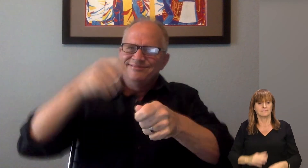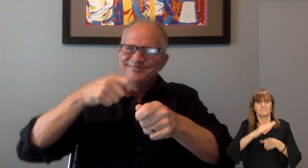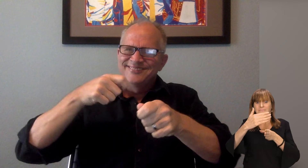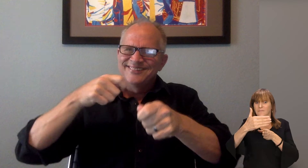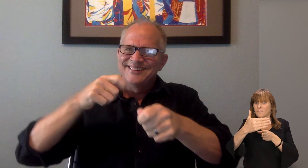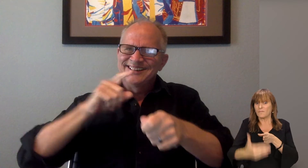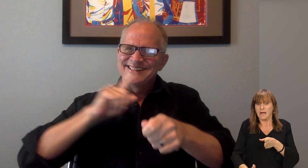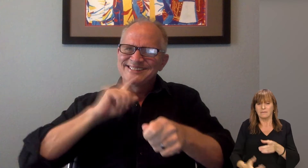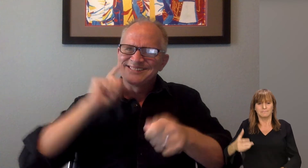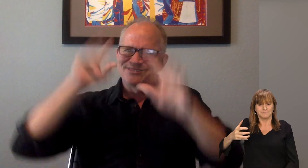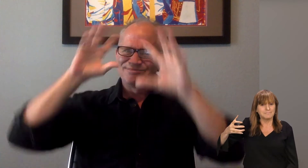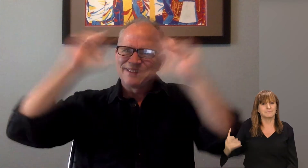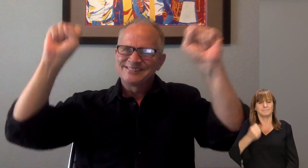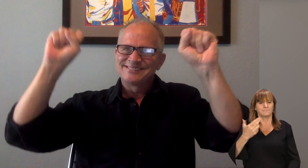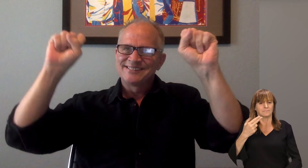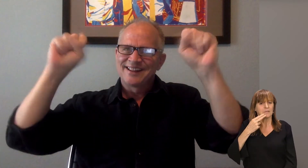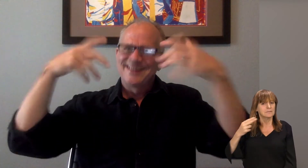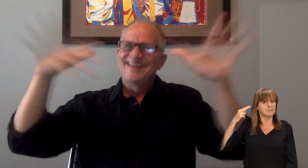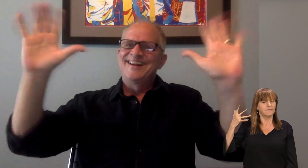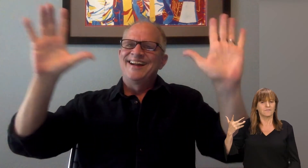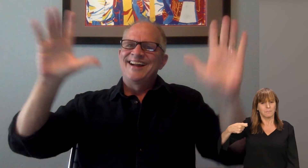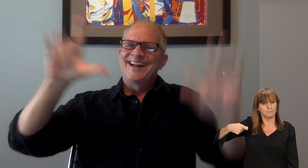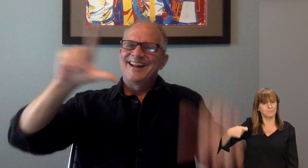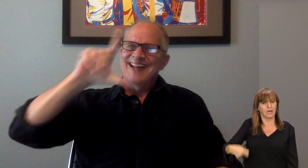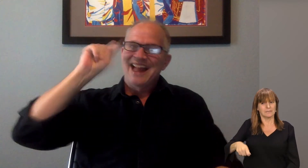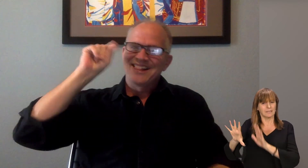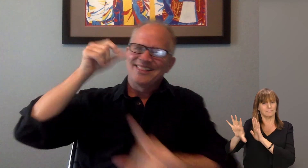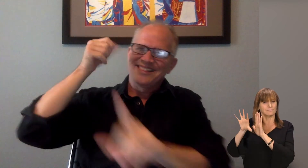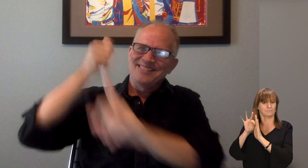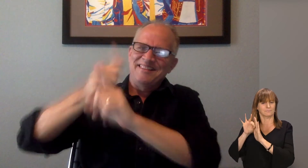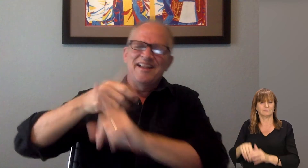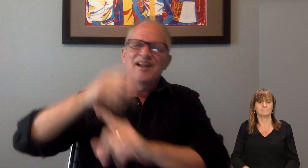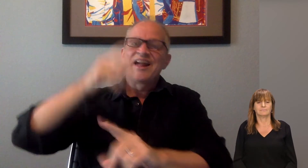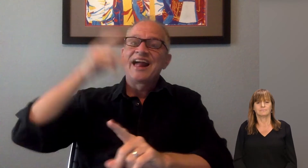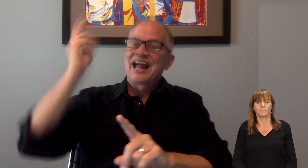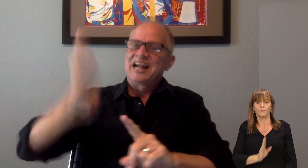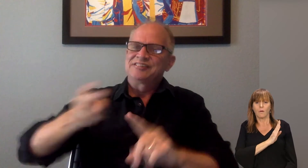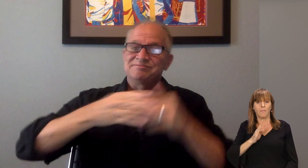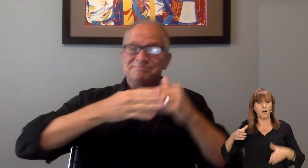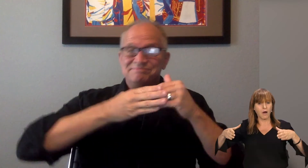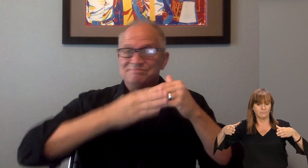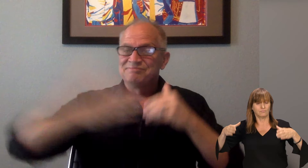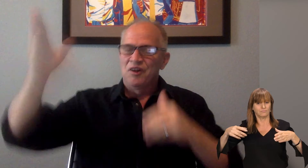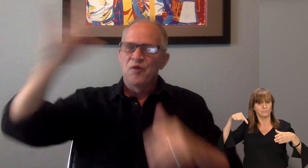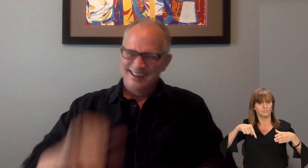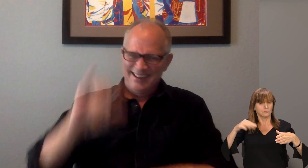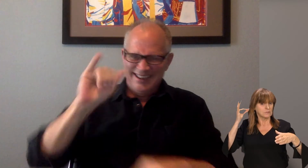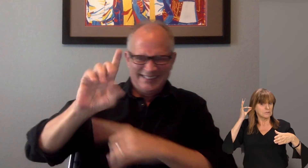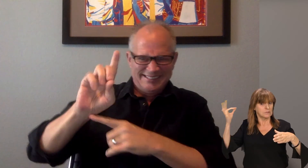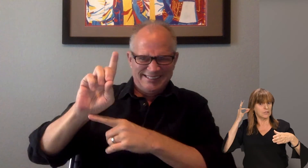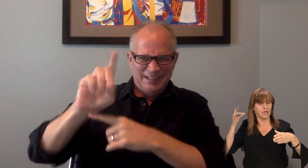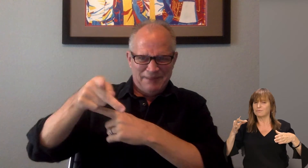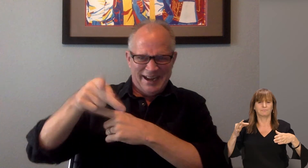and succeeded in getting a Deaf president elected at Gallaudet. And the rest was history.